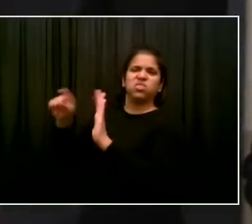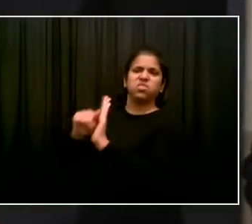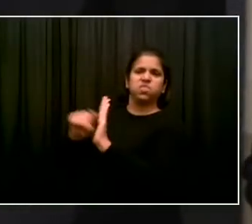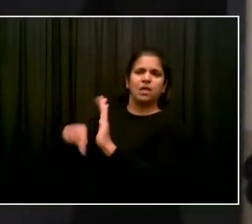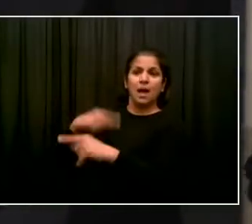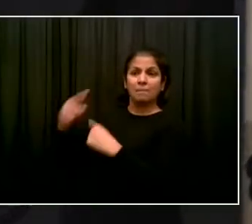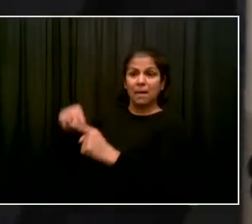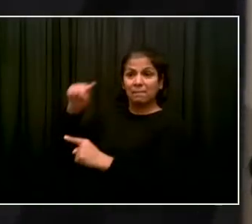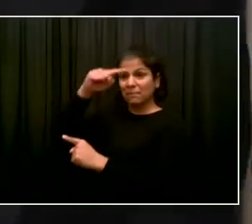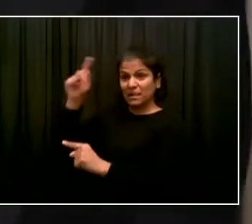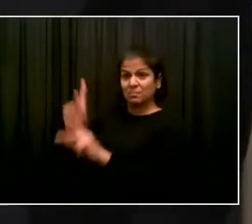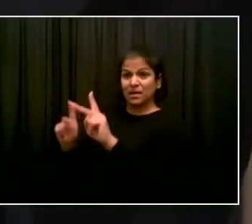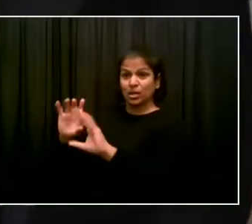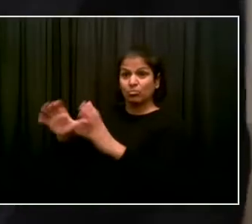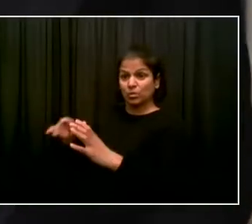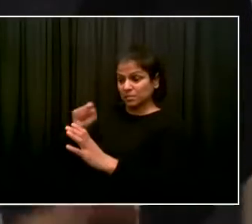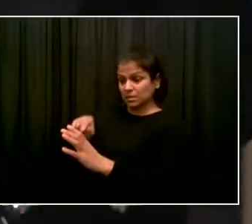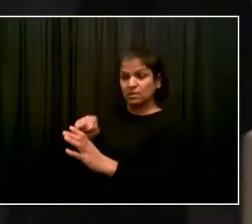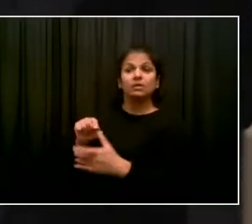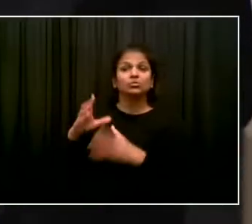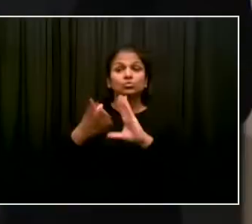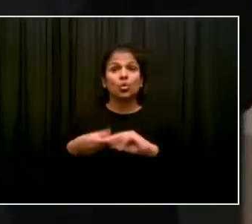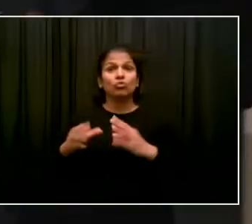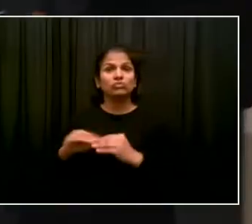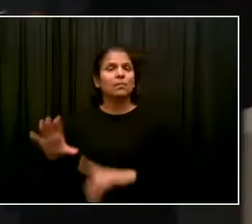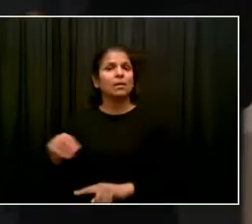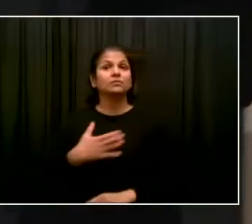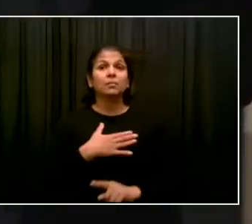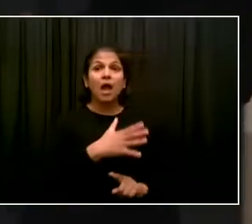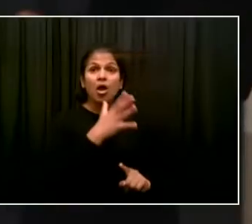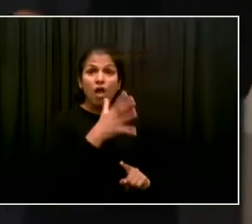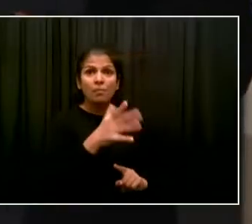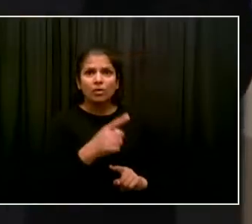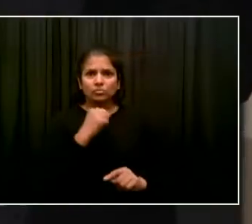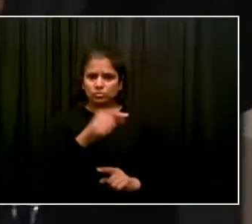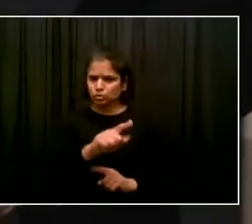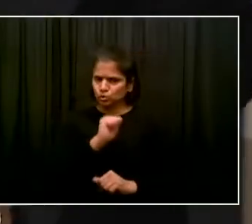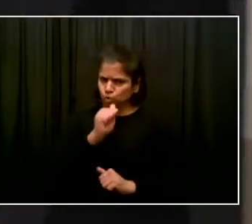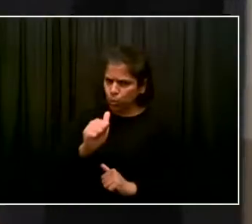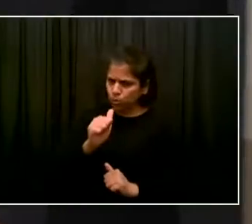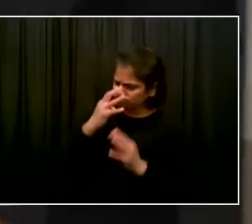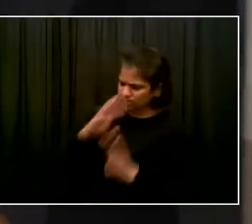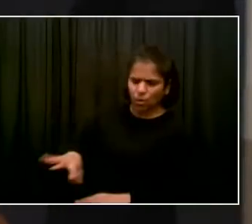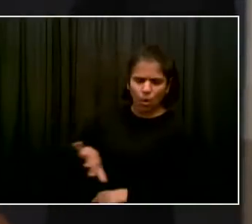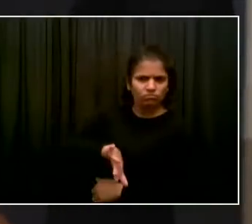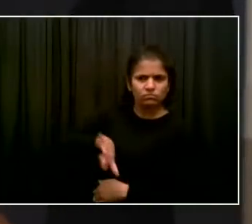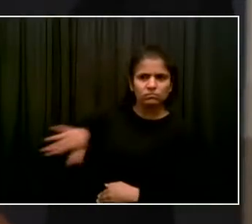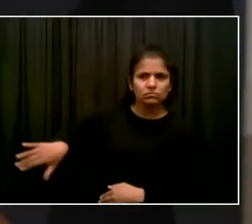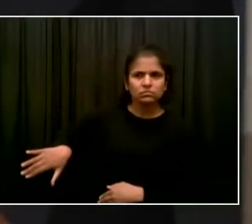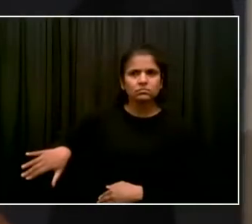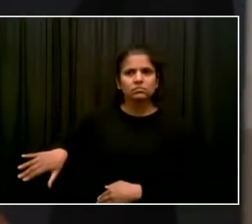CAN'T TAKE THAT AWAY FROM YOU. AND SO THAT'S WHAT I'VE DONE